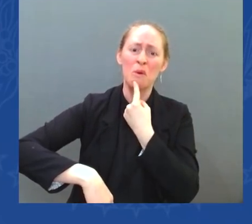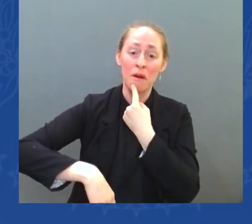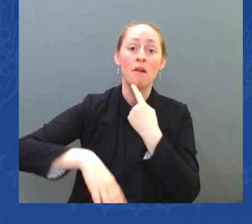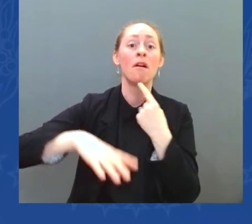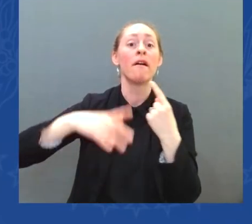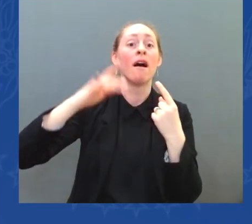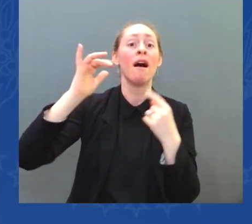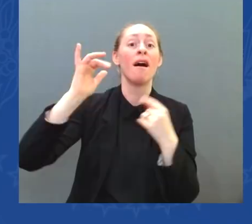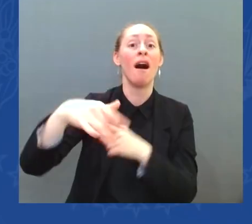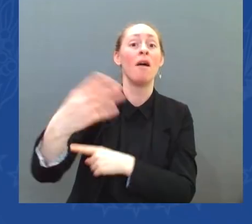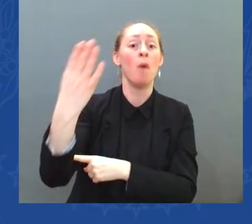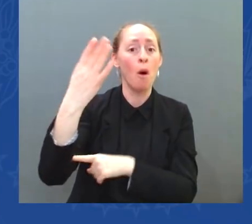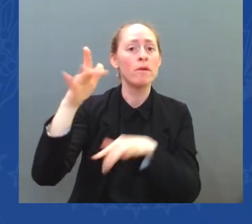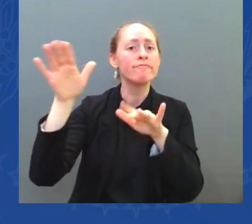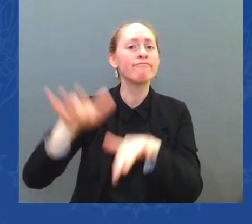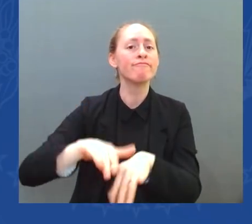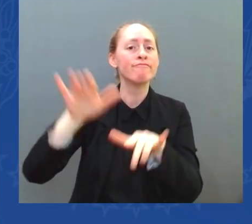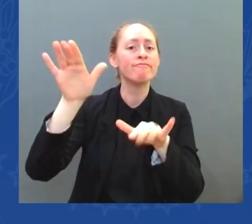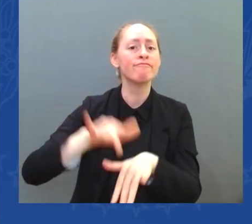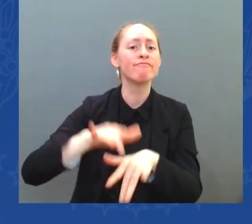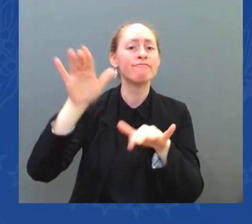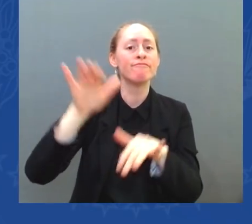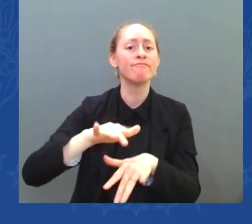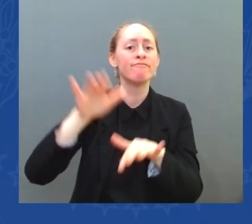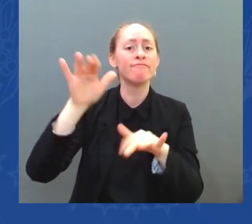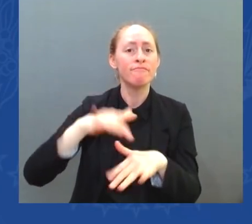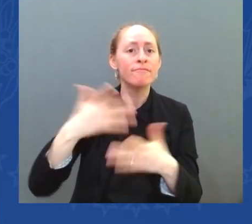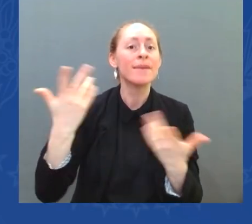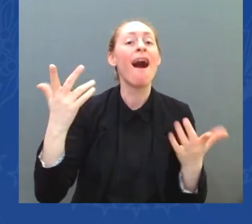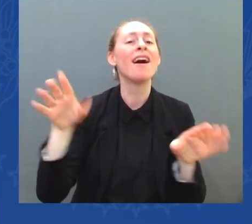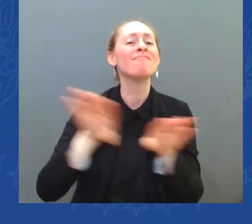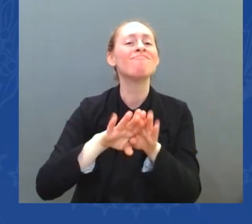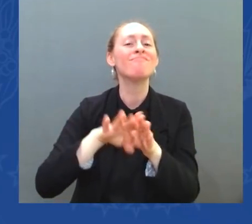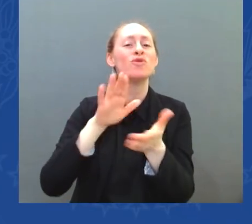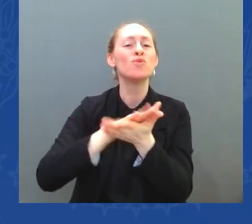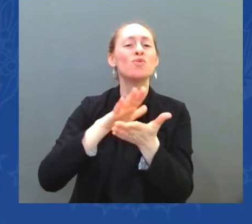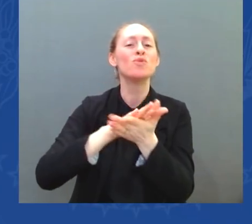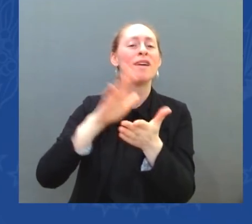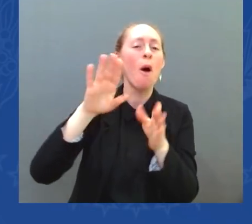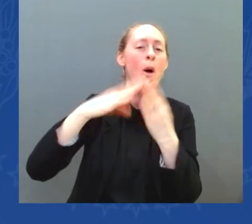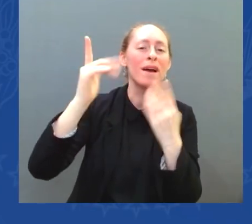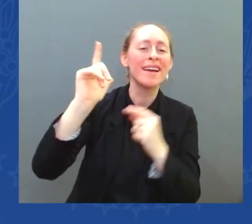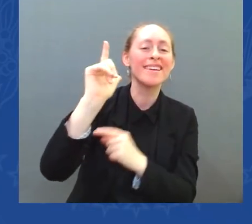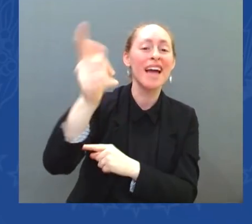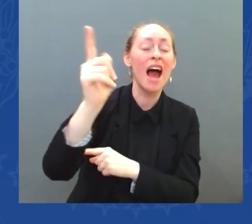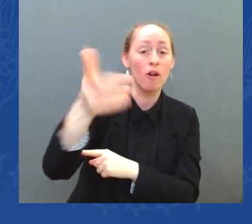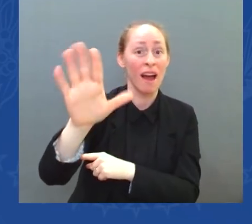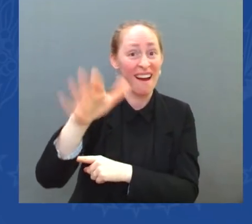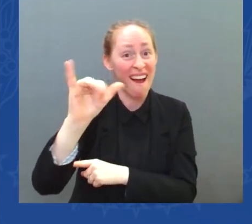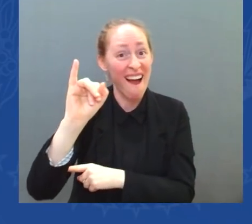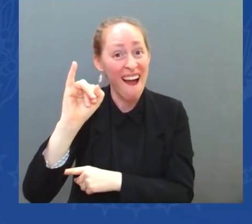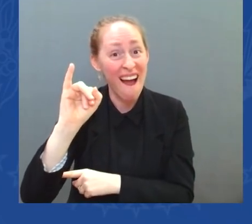with hundreds of kids going across that bridge. This stuff matters. I mean, it really matters.